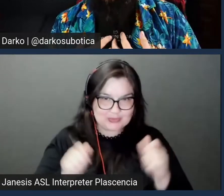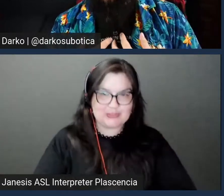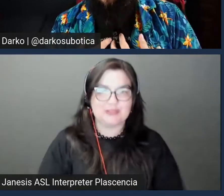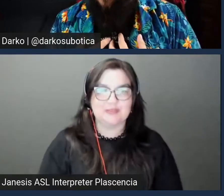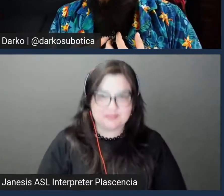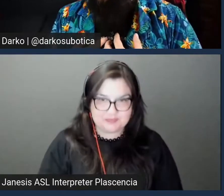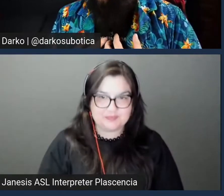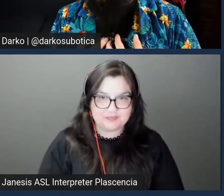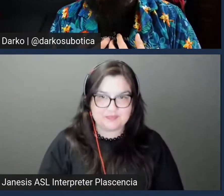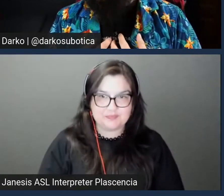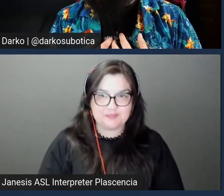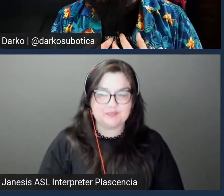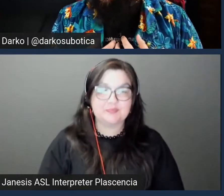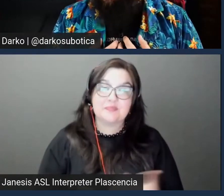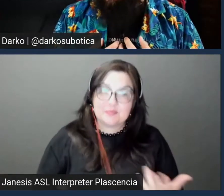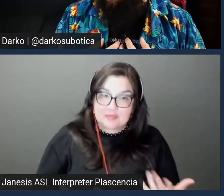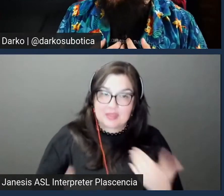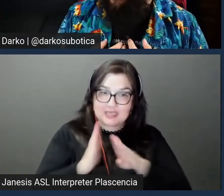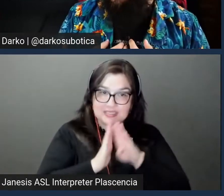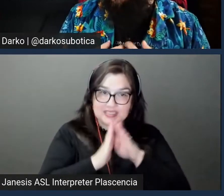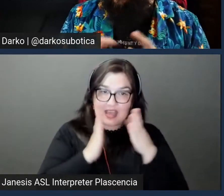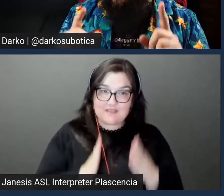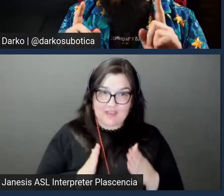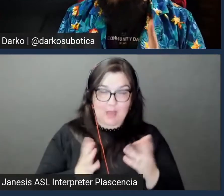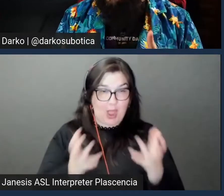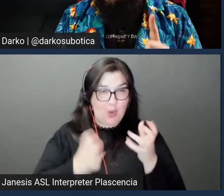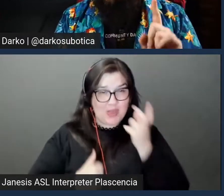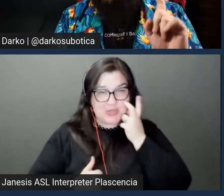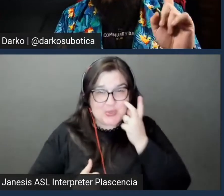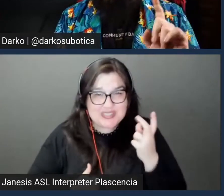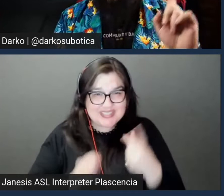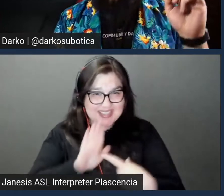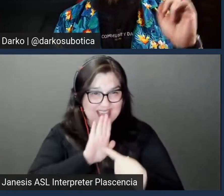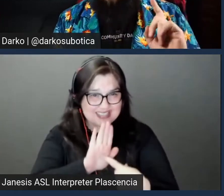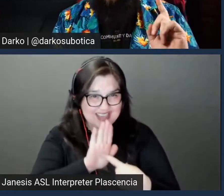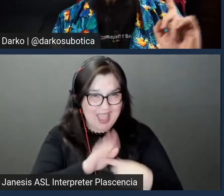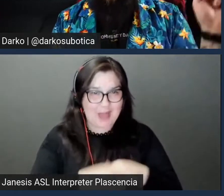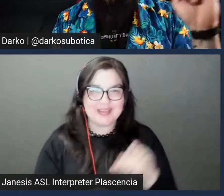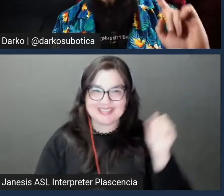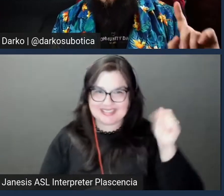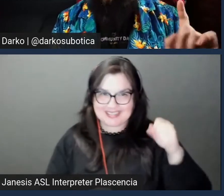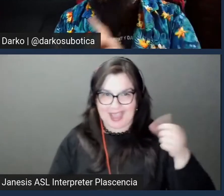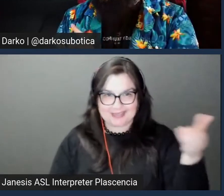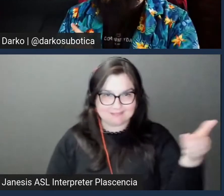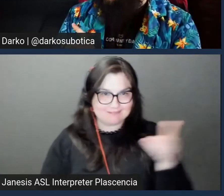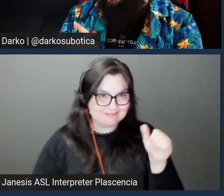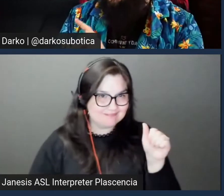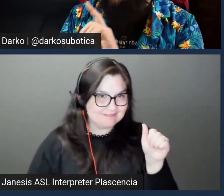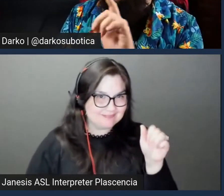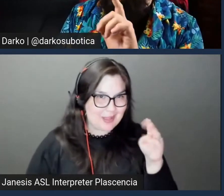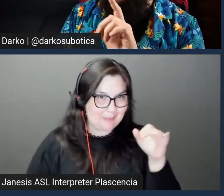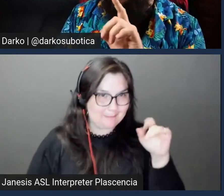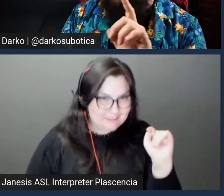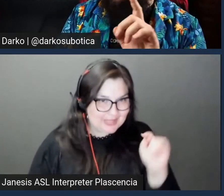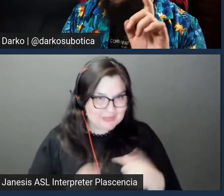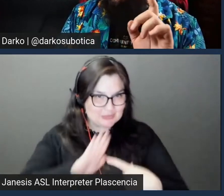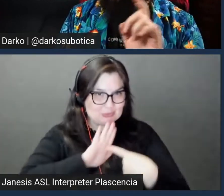I would like to see a demo right now. So we're going to bring in Amit in a second to show us some wonderful demos,